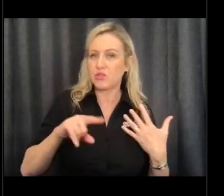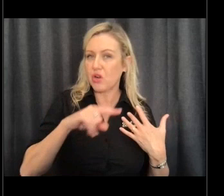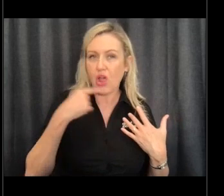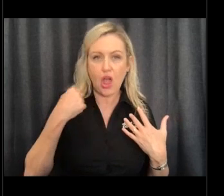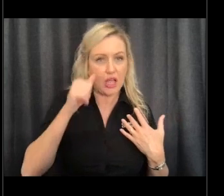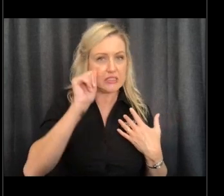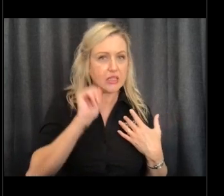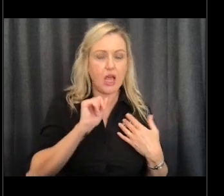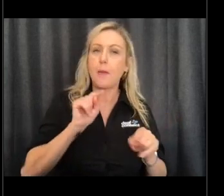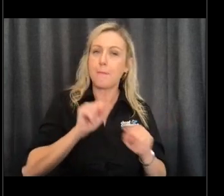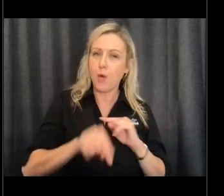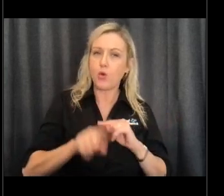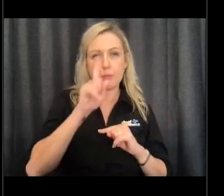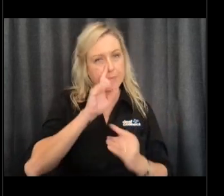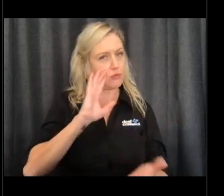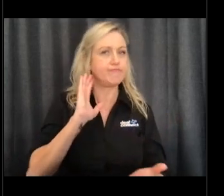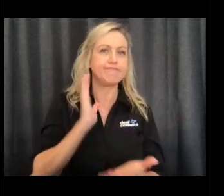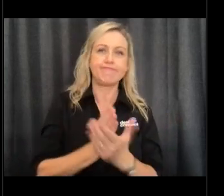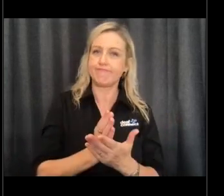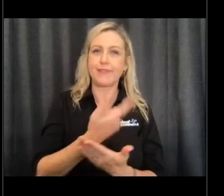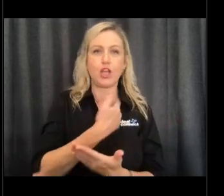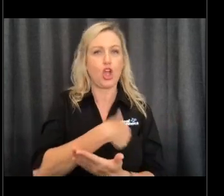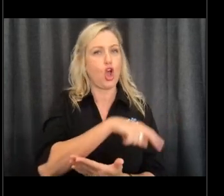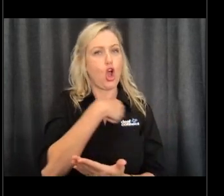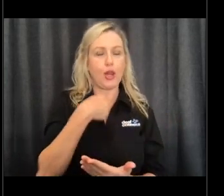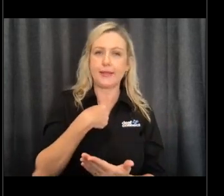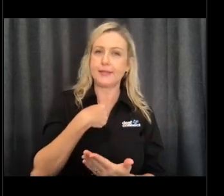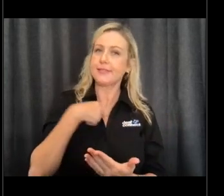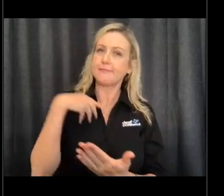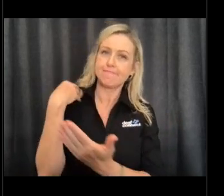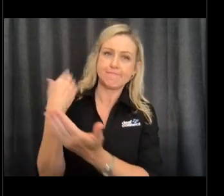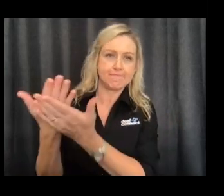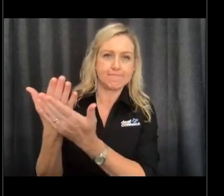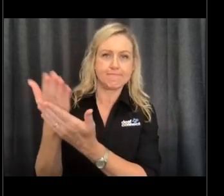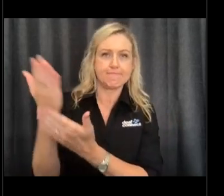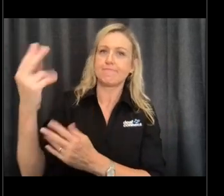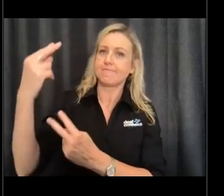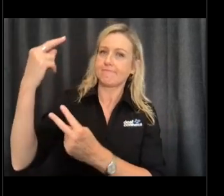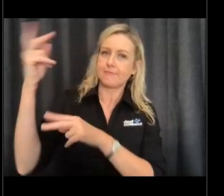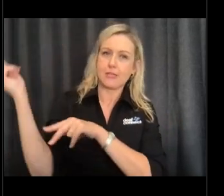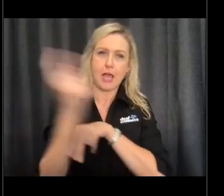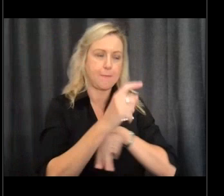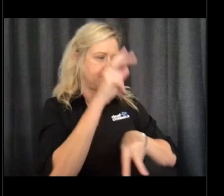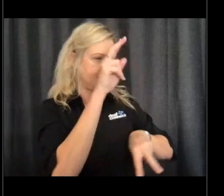They're interested in lodging a claim, getting assessed and then having the insurer do the